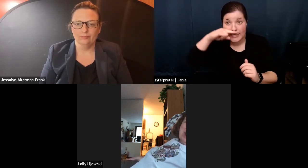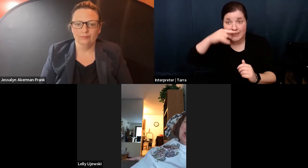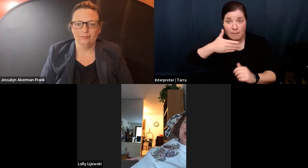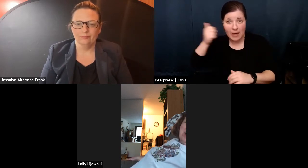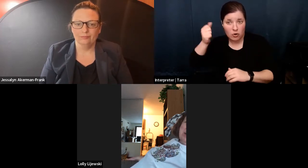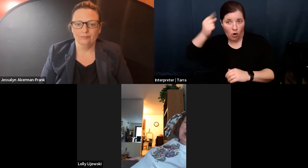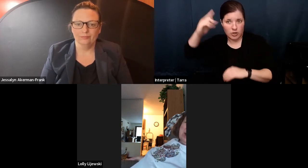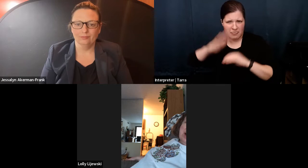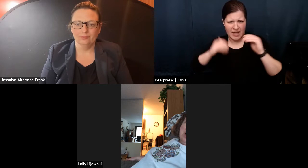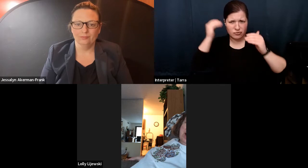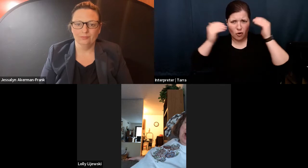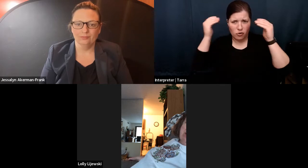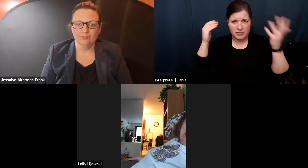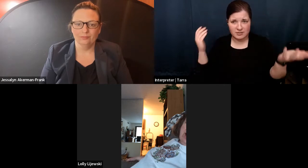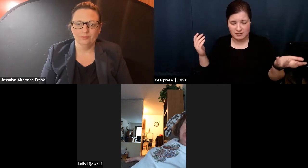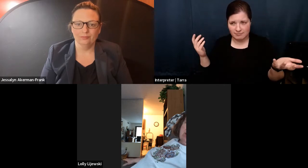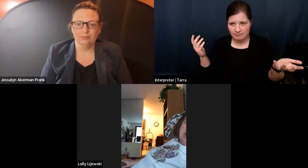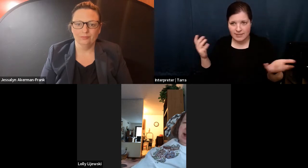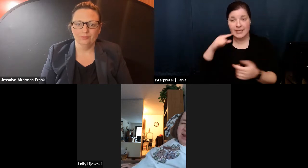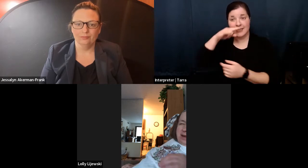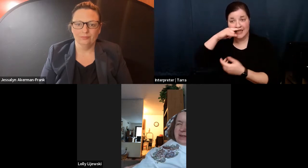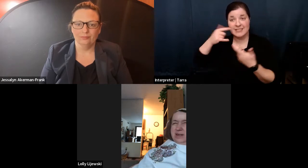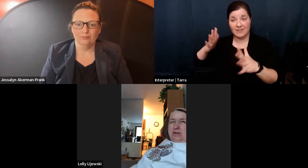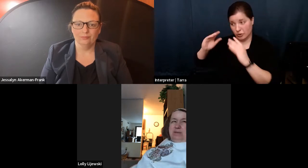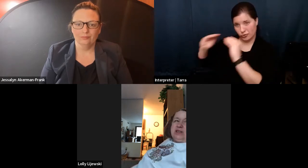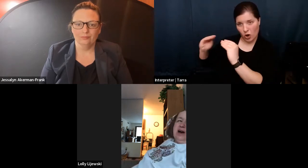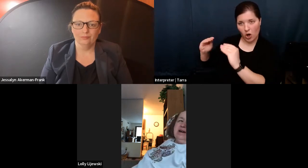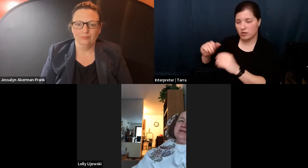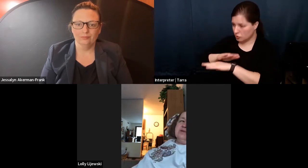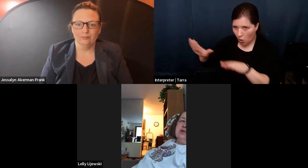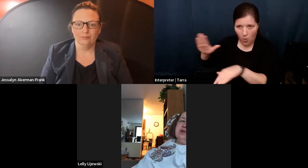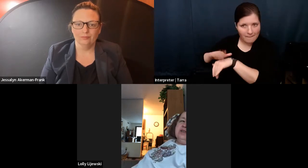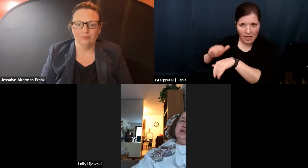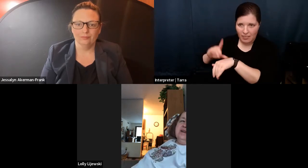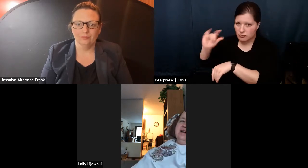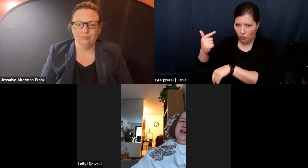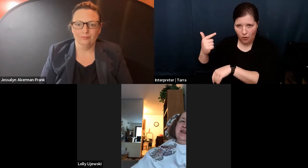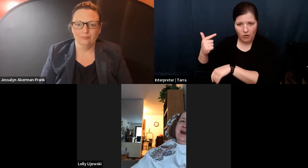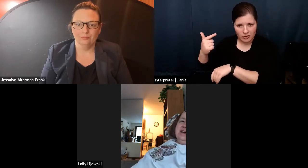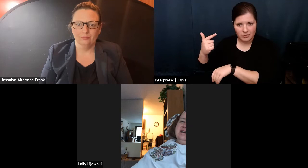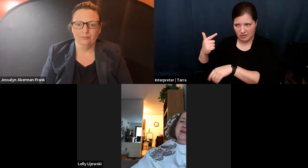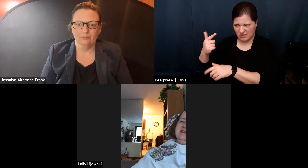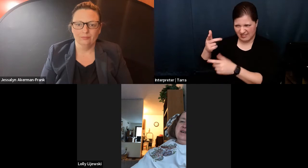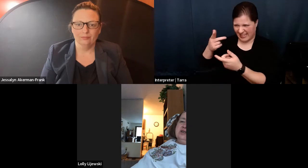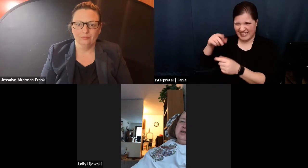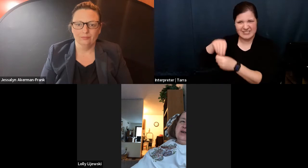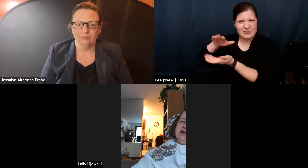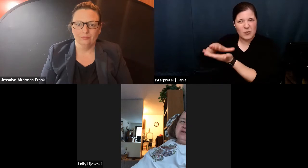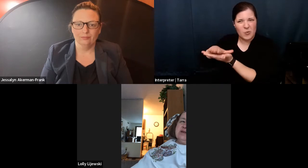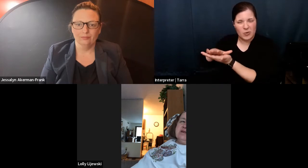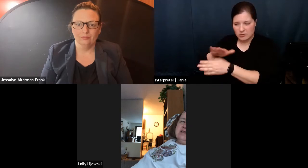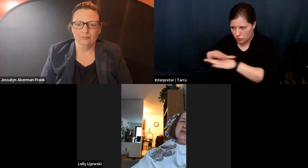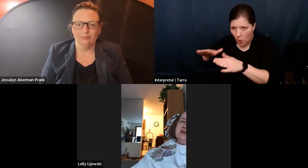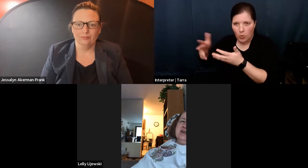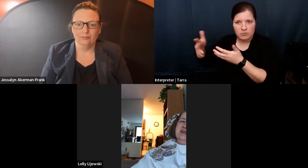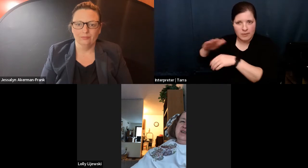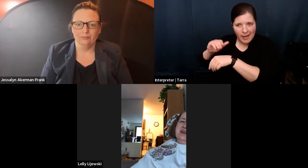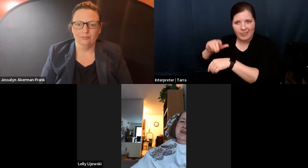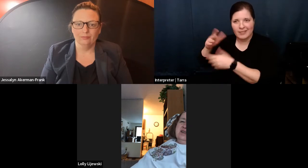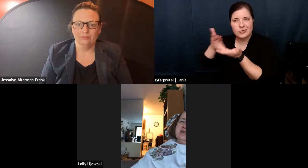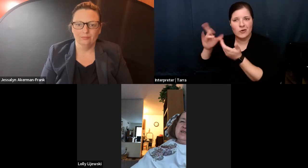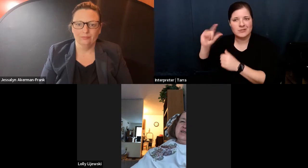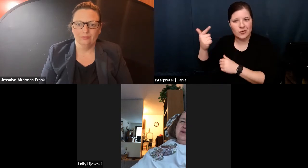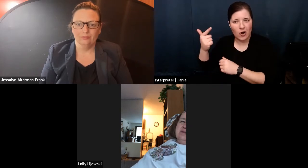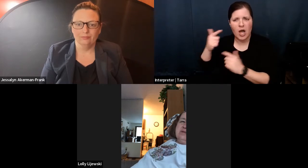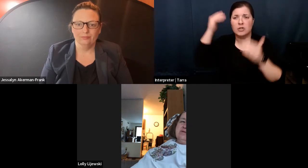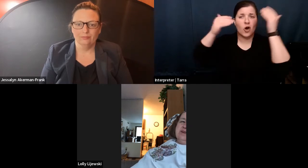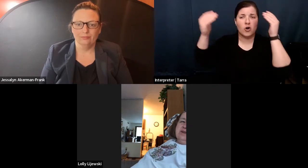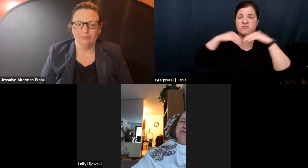But most often people want to pet the dog, I would actually say kids are better than adults.